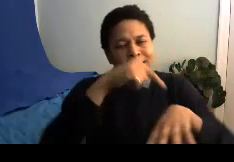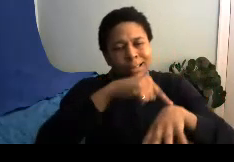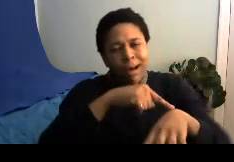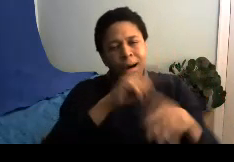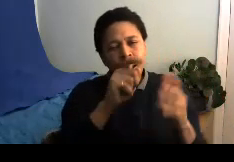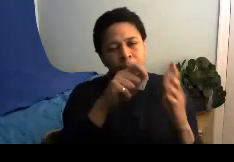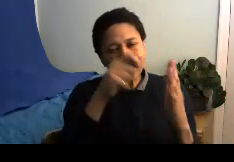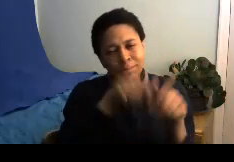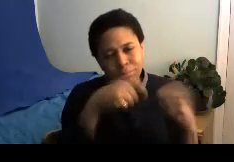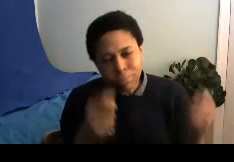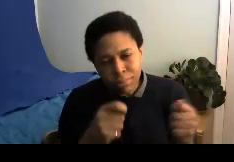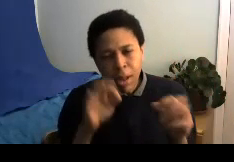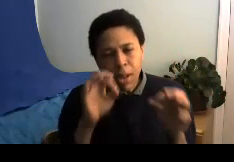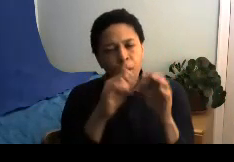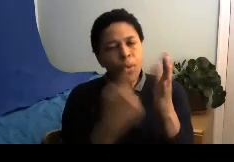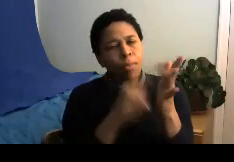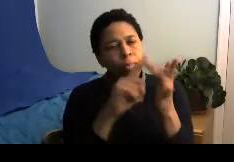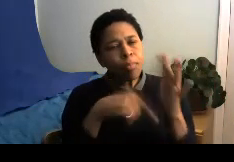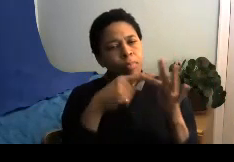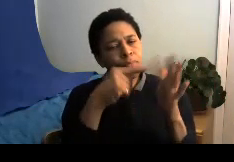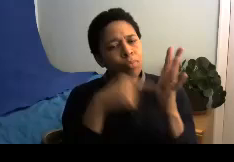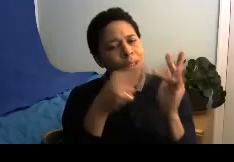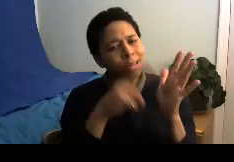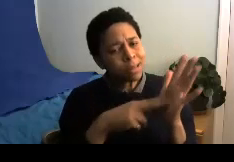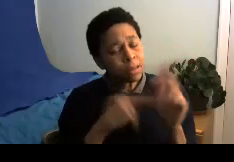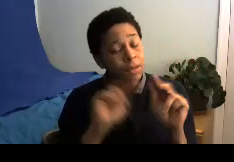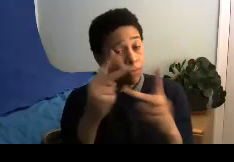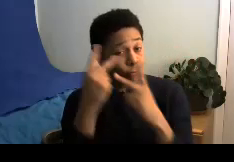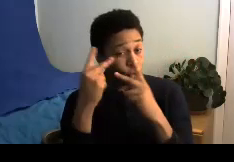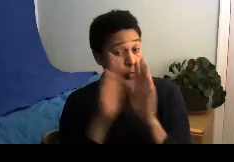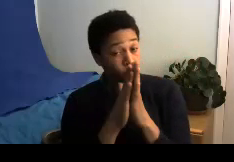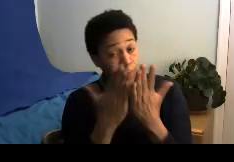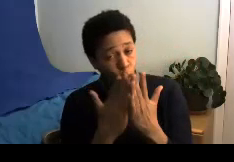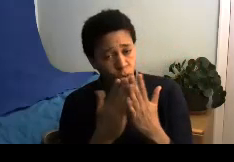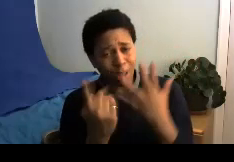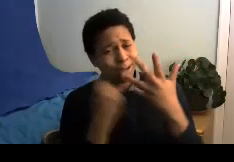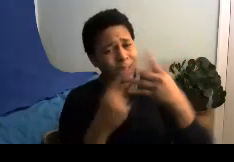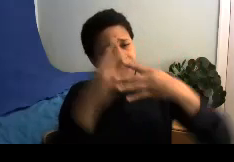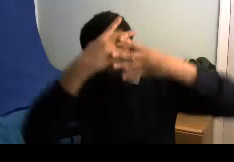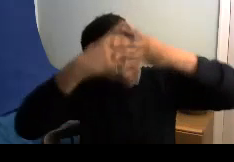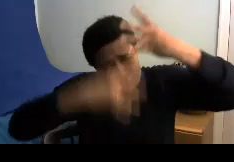of Books. And he's currently reading for the MA in Black